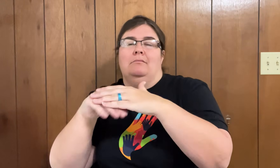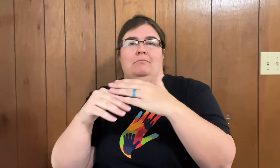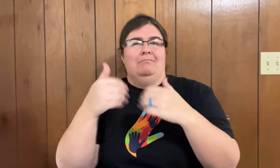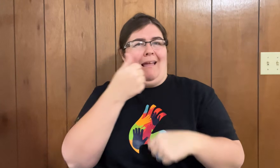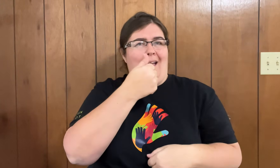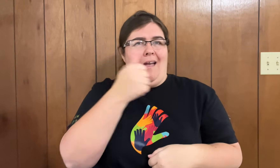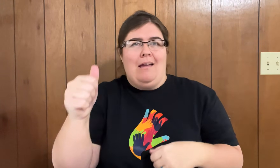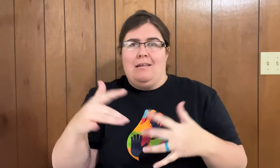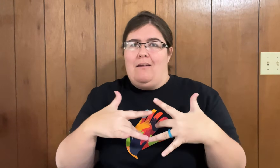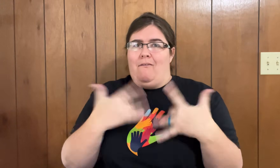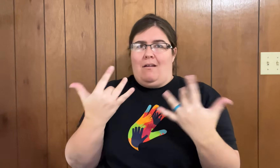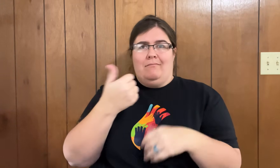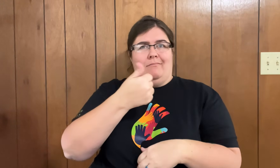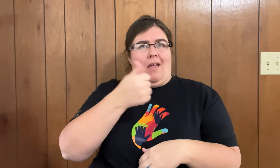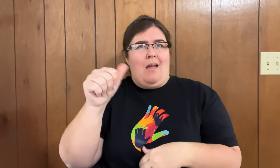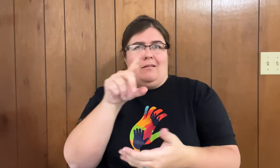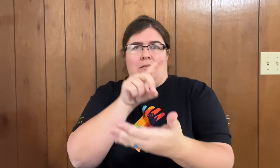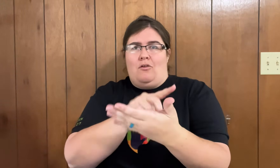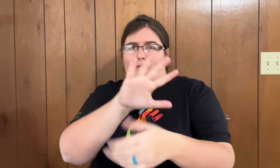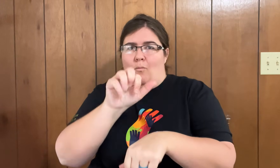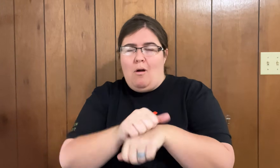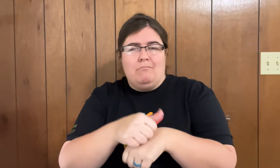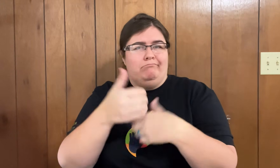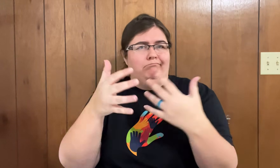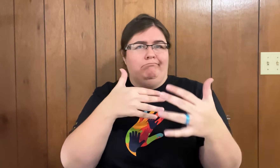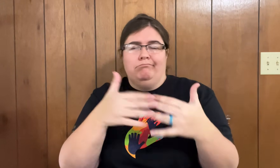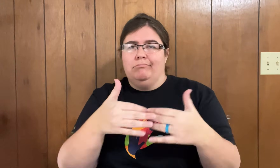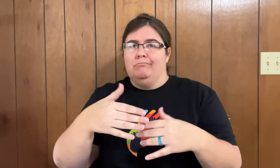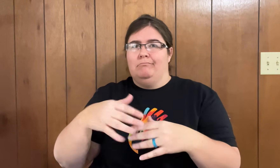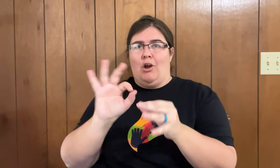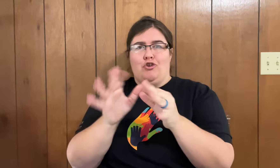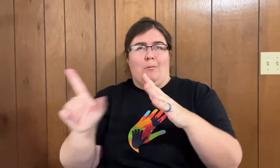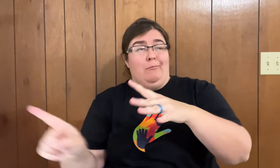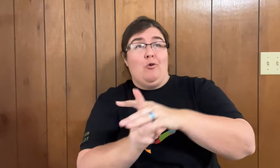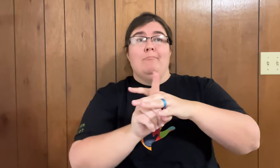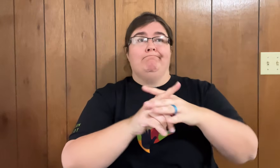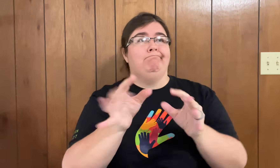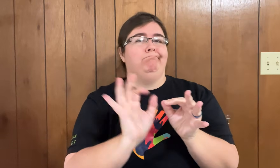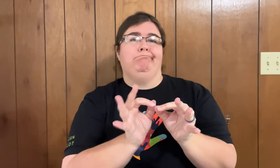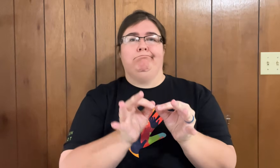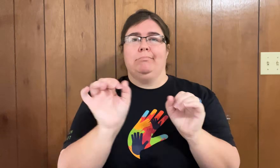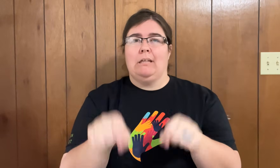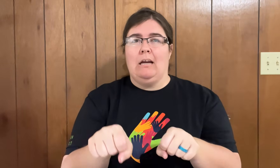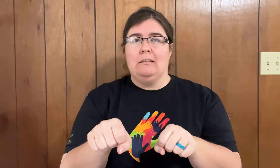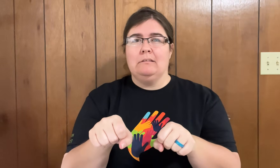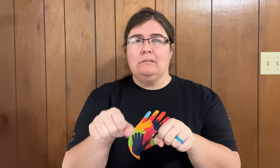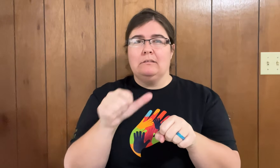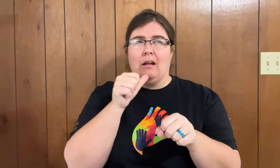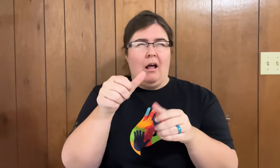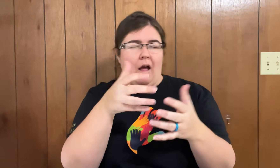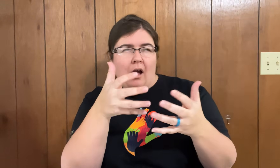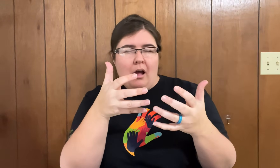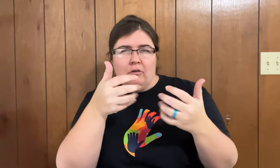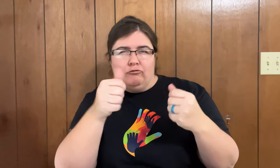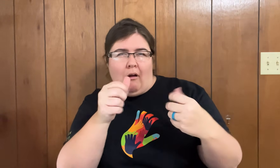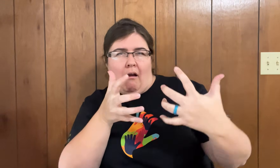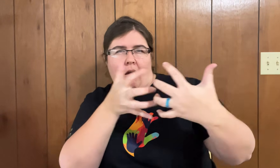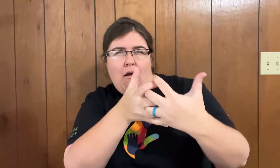It means interpreters can be provided for any event, any doctor's appointment, anything. That interpreter can show up and interpret without the struggle of